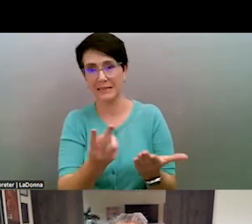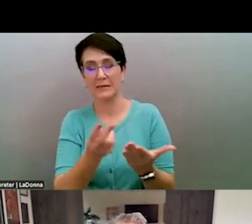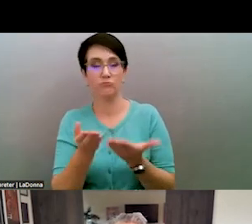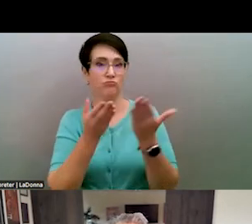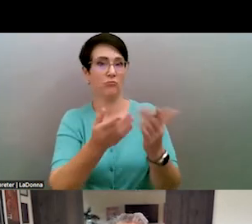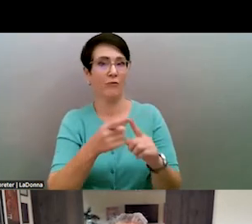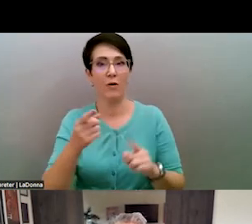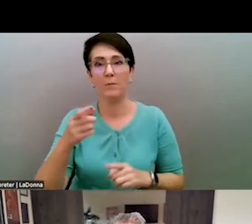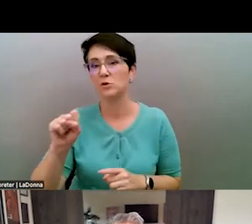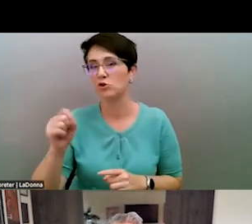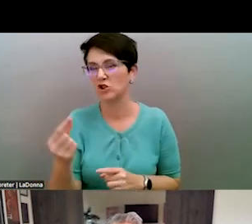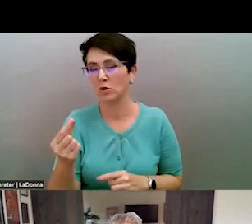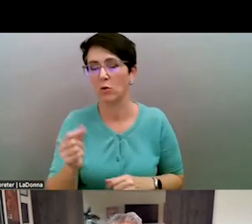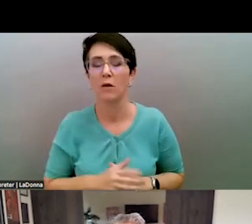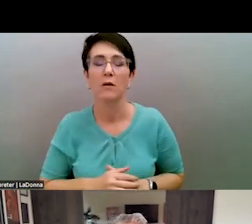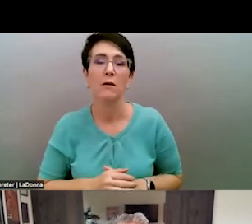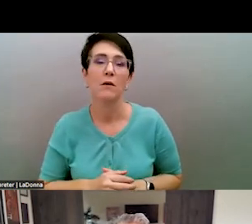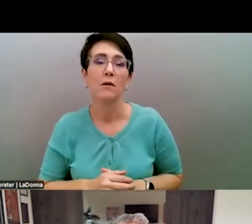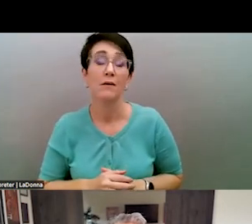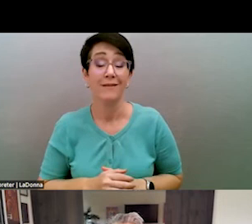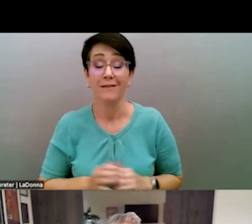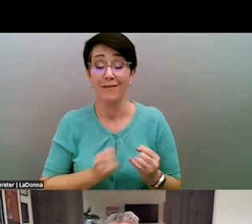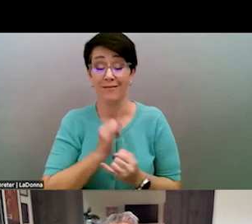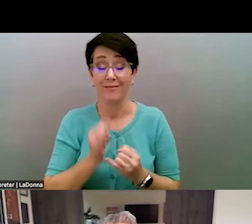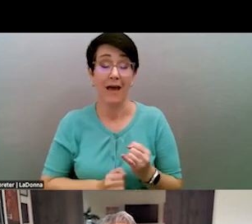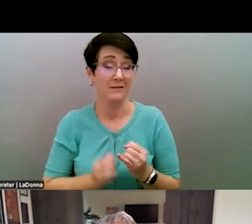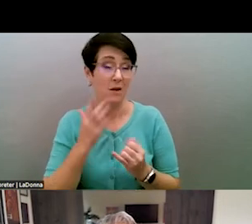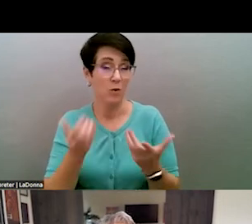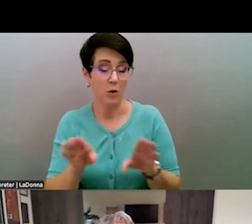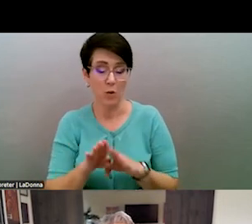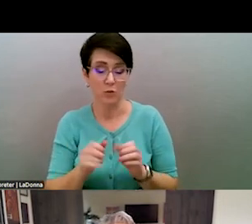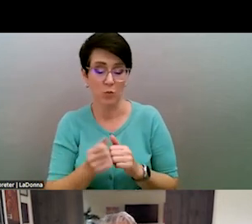WHICH I THINK IS ALSO REALLY CRUCIAL, I HAVE DONE MY WORK WITH MY LIFE, WHICH WE ARE DOING